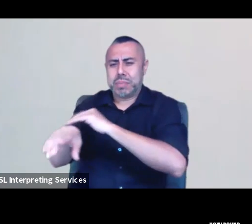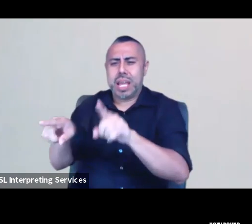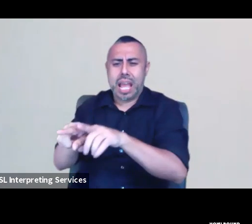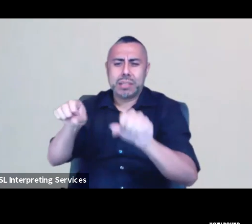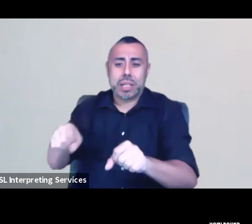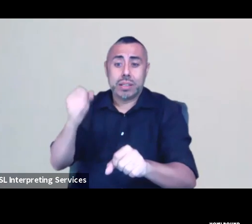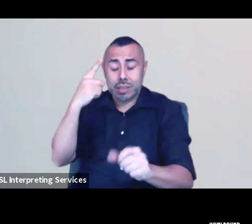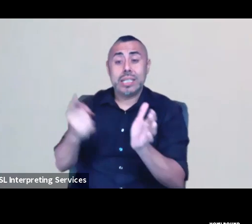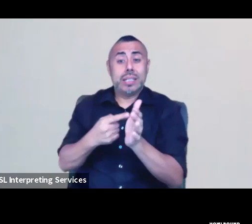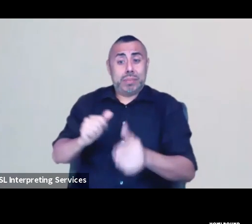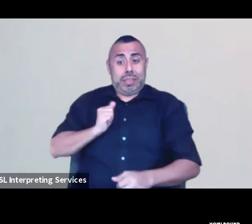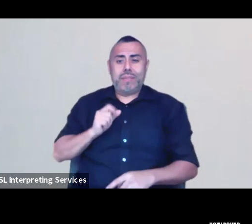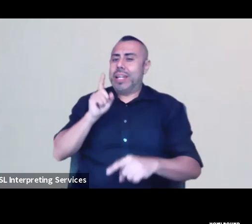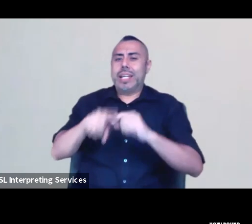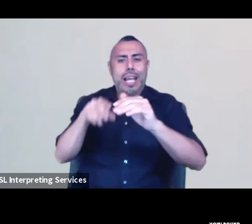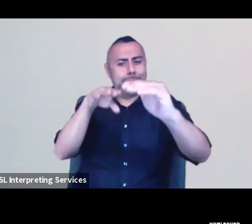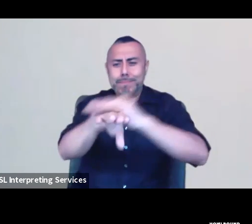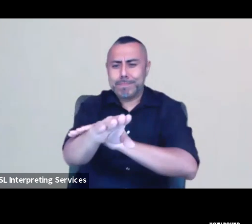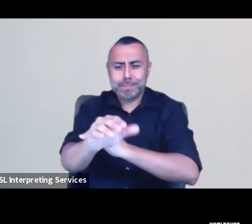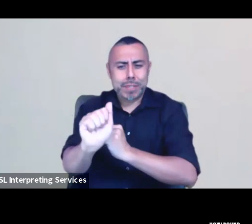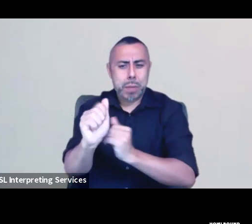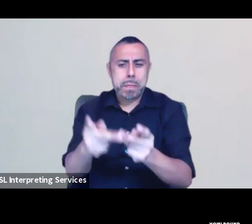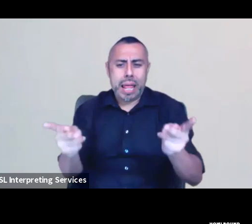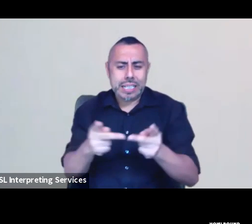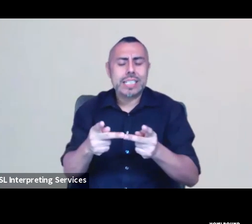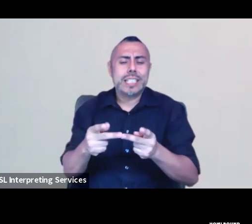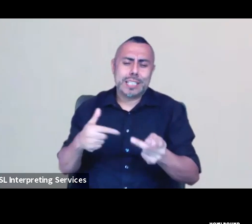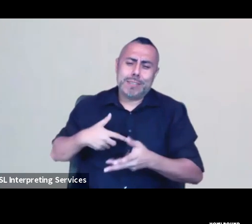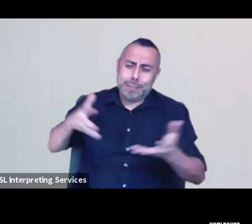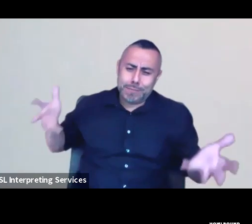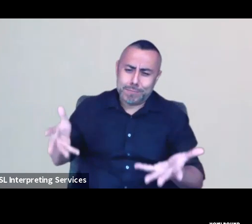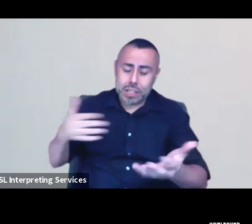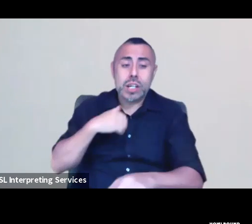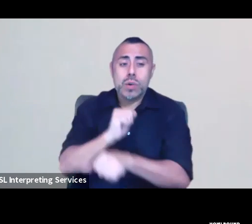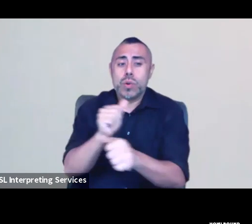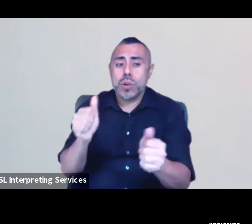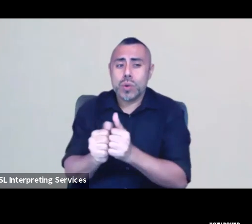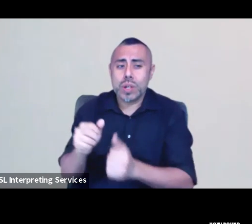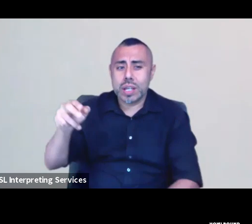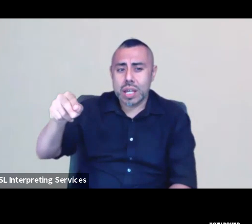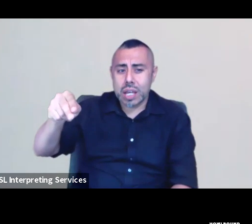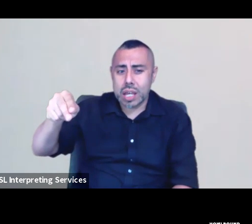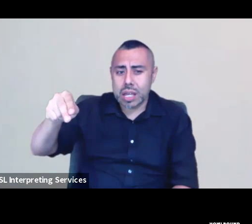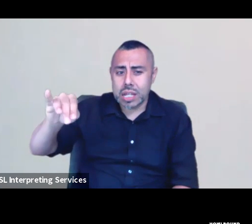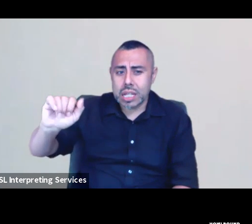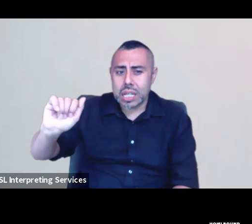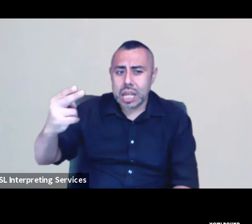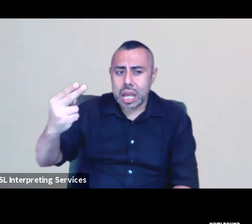I have been doing a project with Mia Amir and I'm realizing I didn't put his name down here in the notes